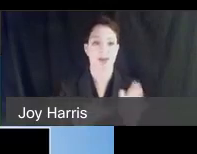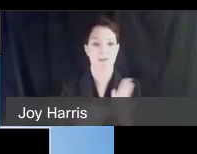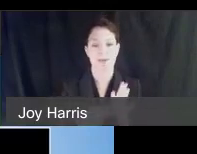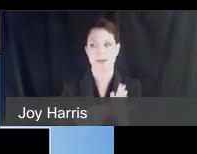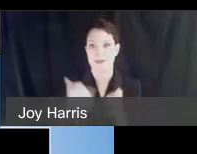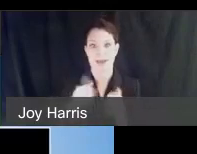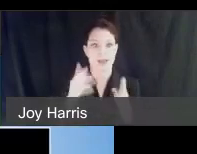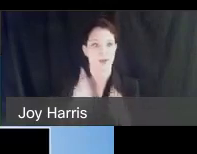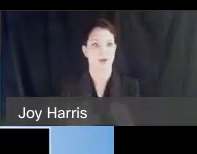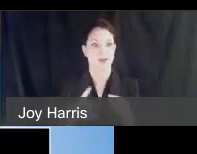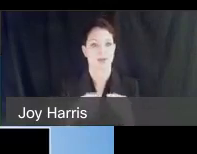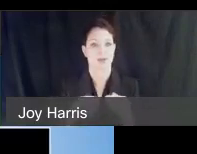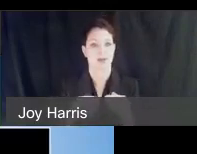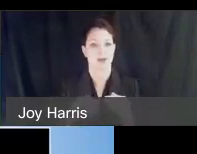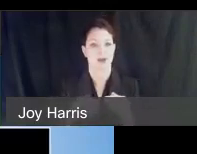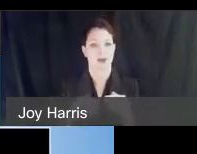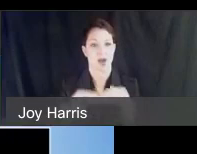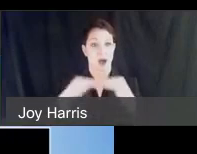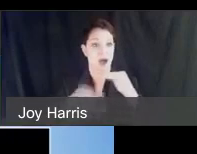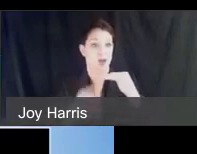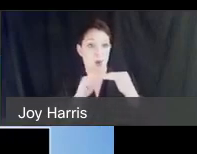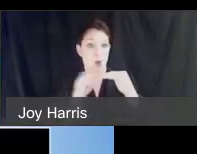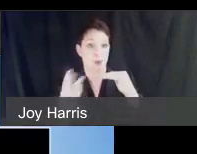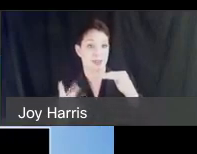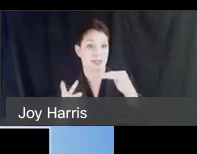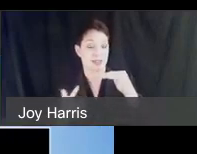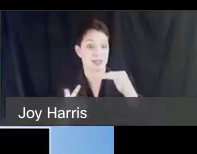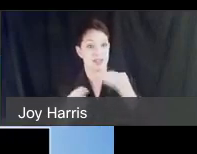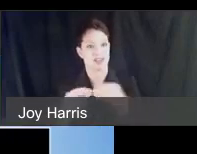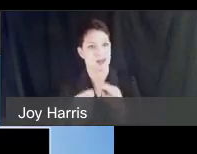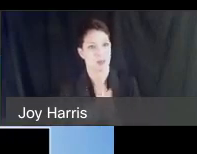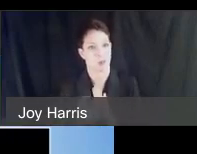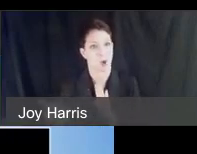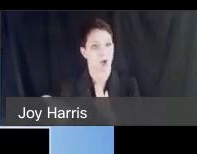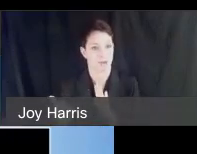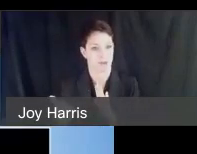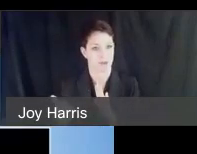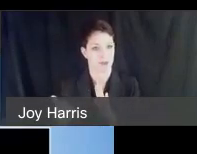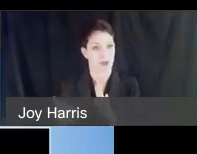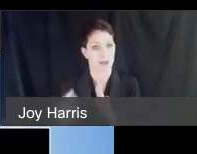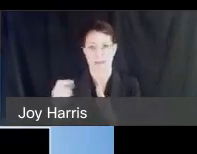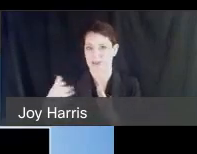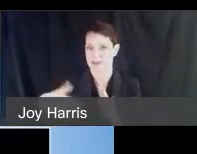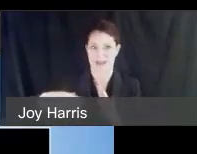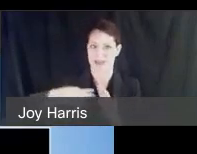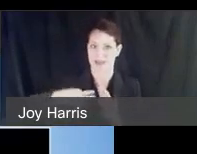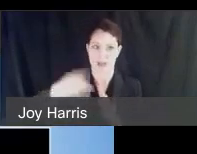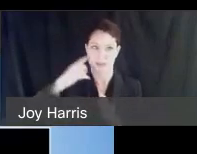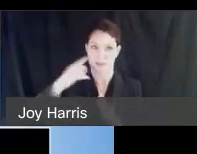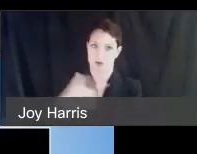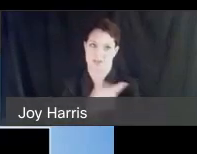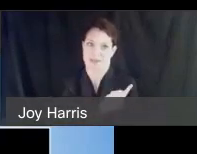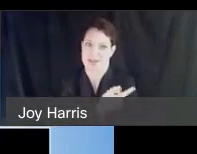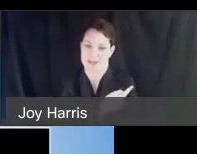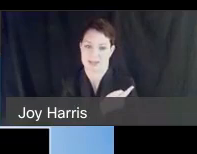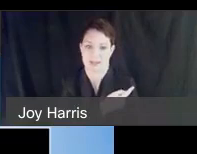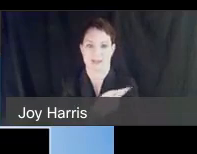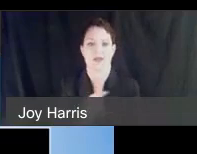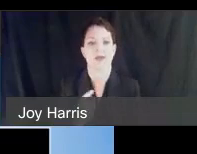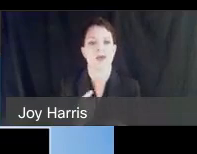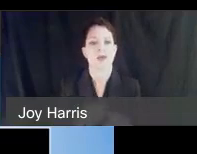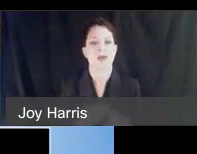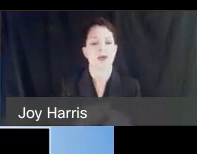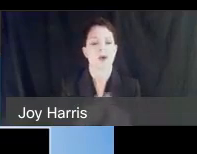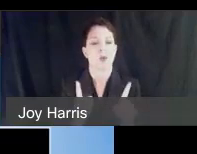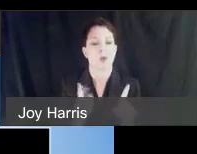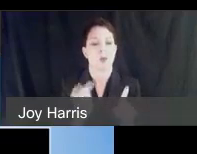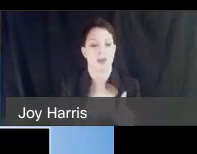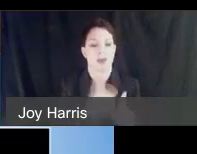16 we take out of the equation since they are not yet eligible for vaccine, we've now got 27.77%